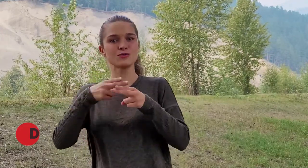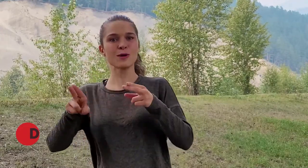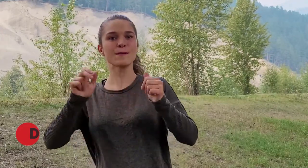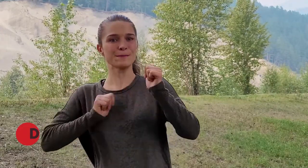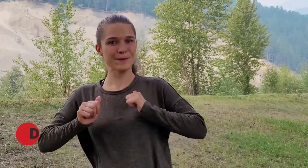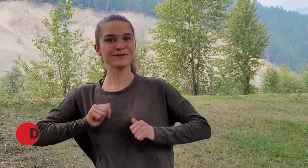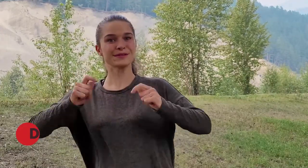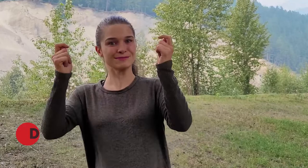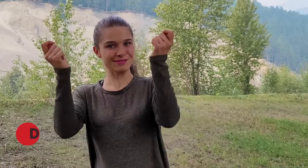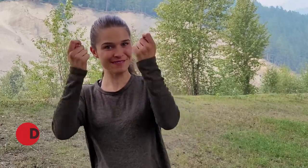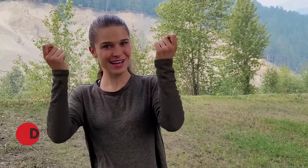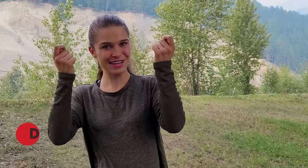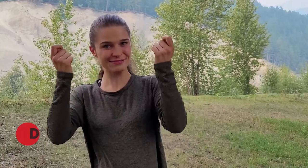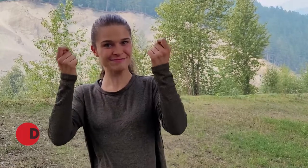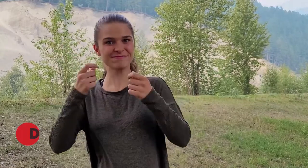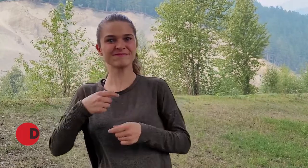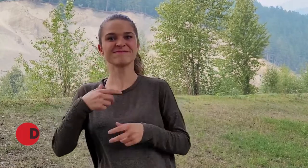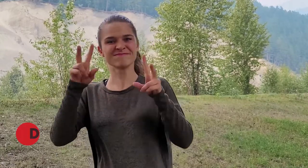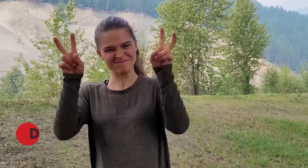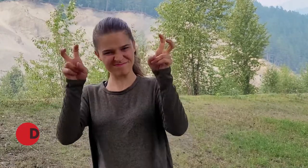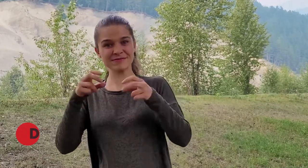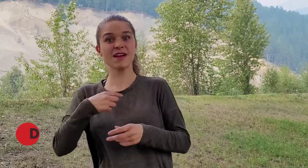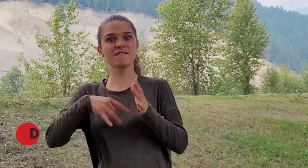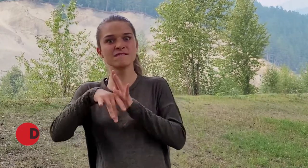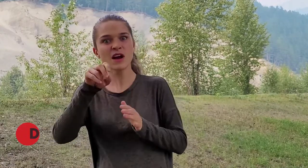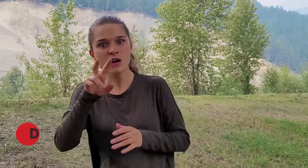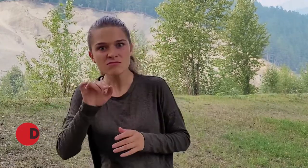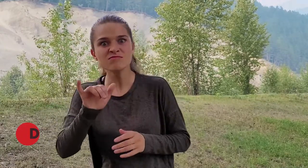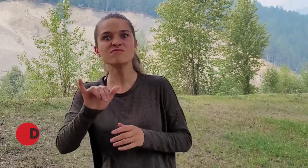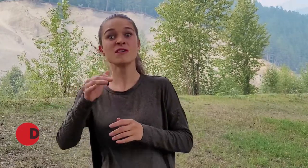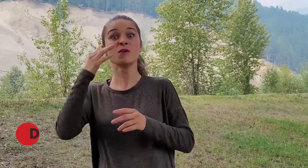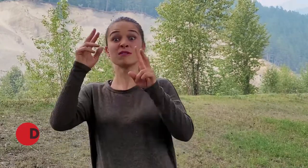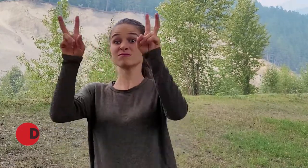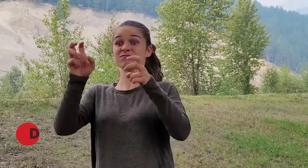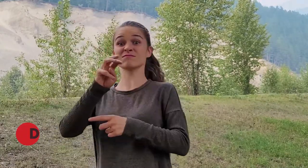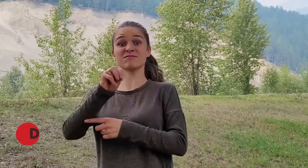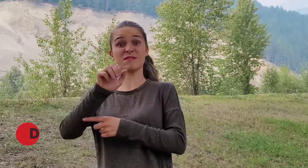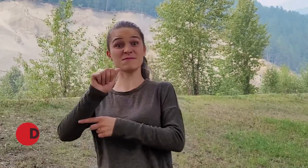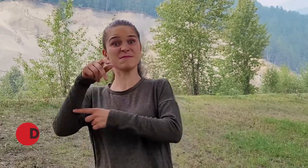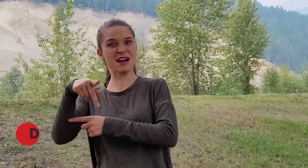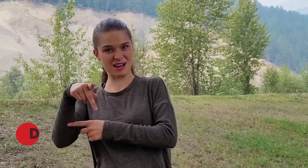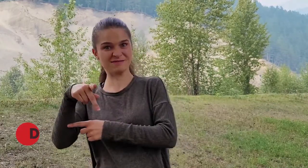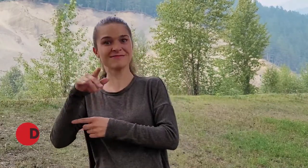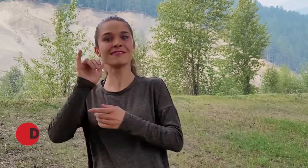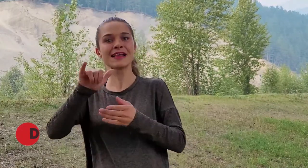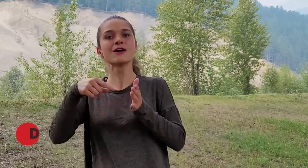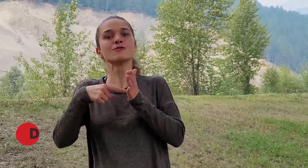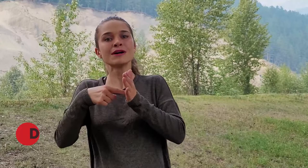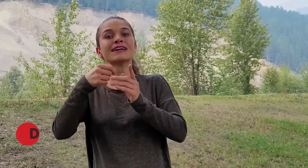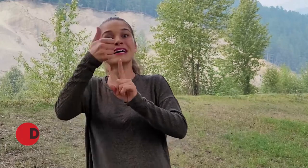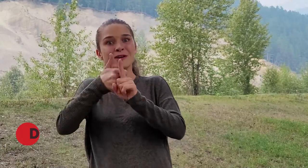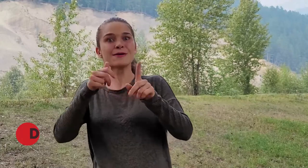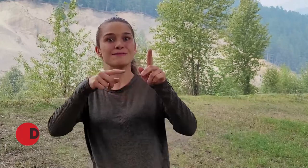I found out that “MAP” stands for the first letter in